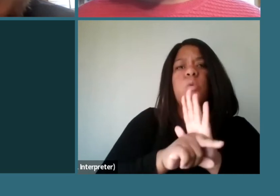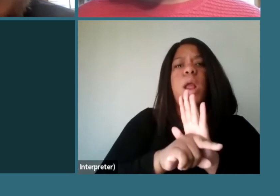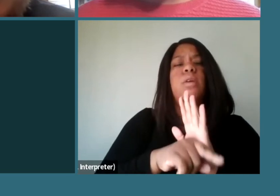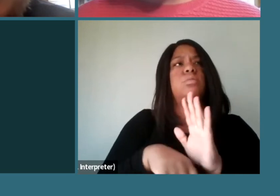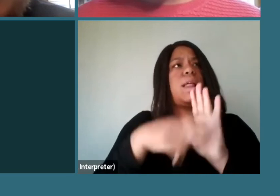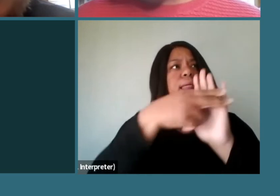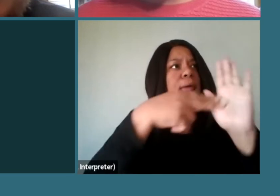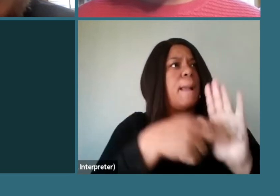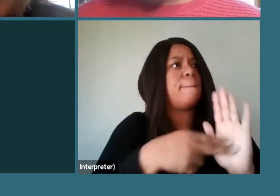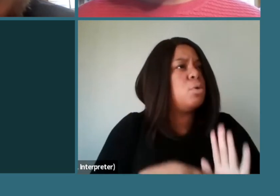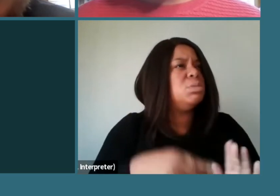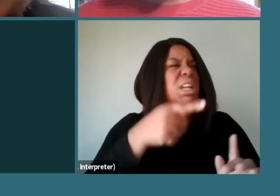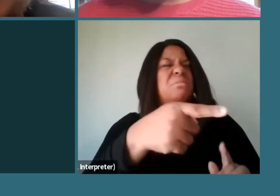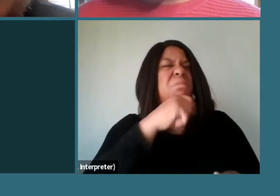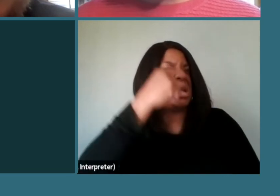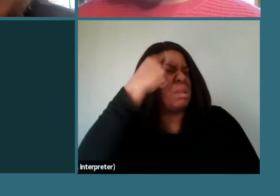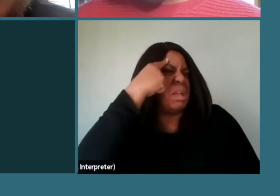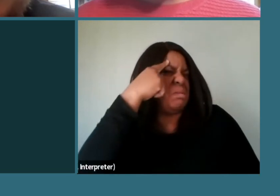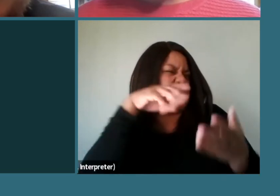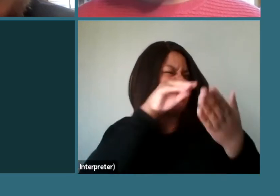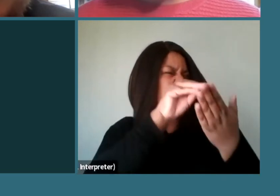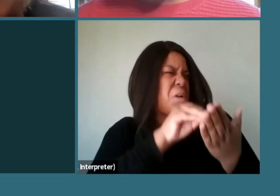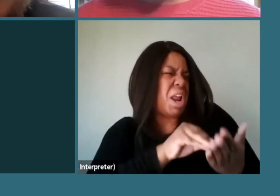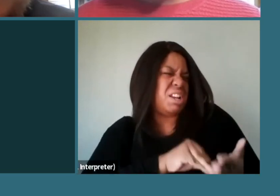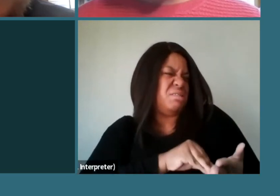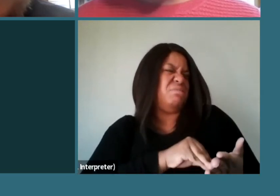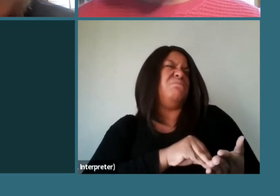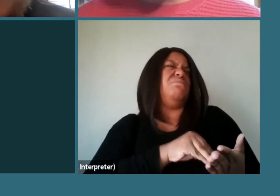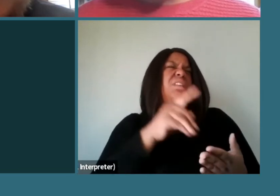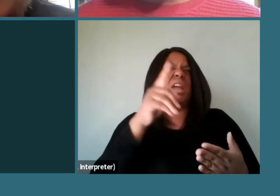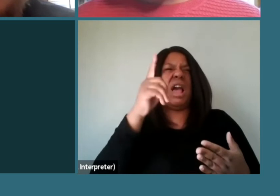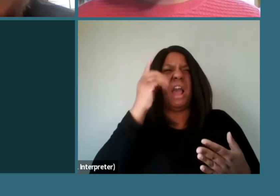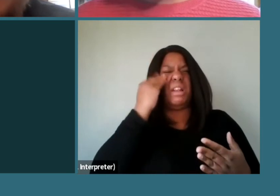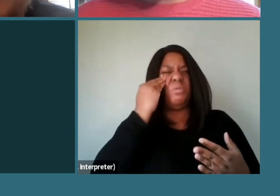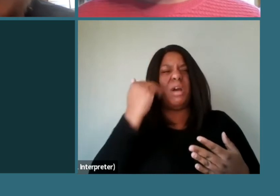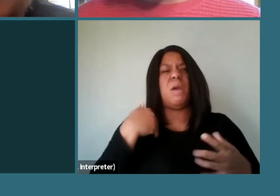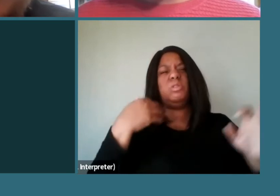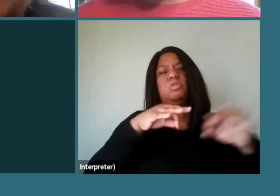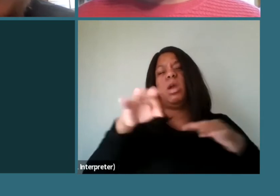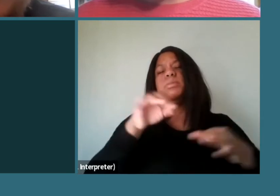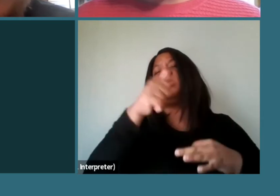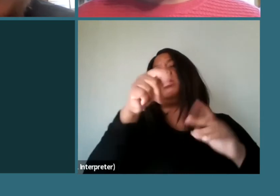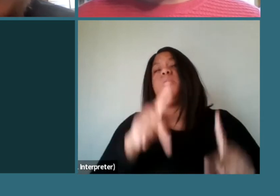Like, I didn't think to write any of those things because I knew that if I were describing it to someone, I wouldn't. But I think to the spirit